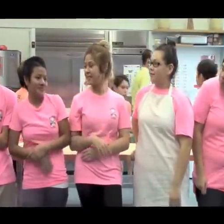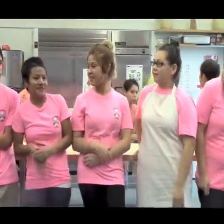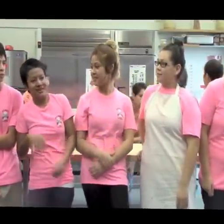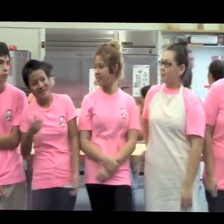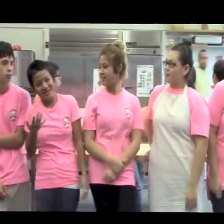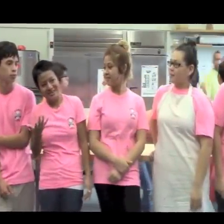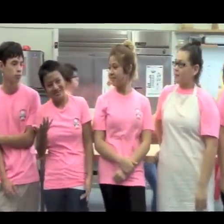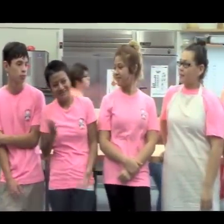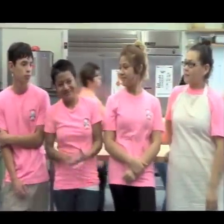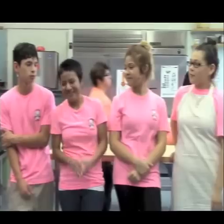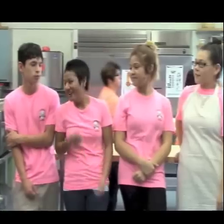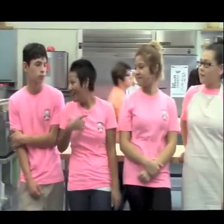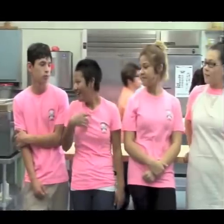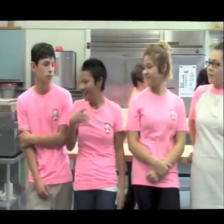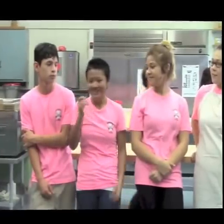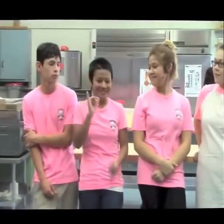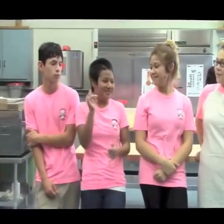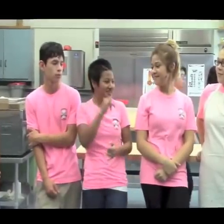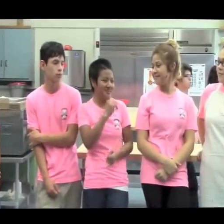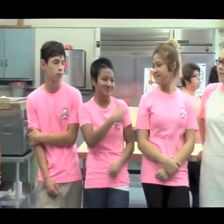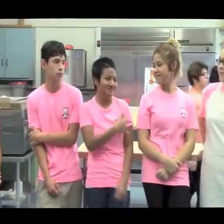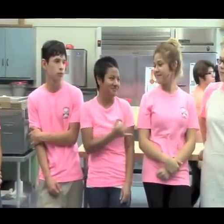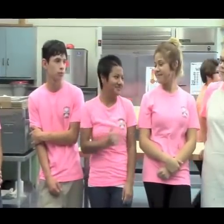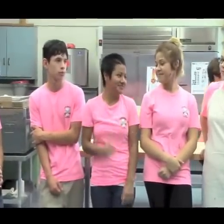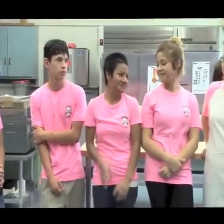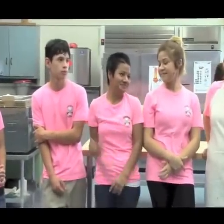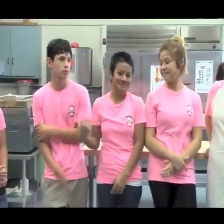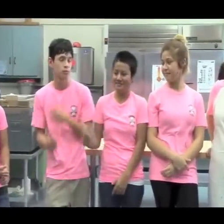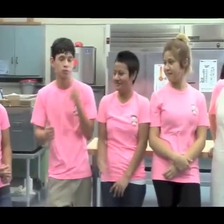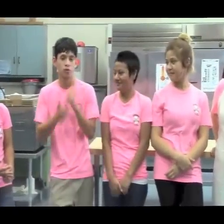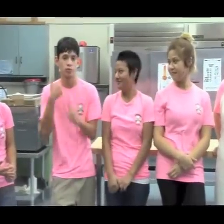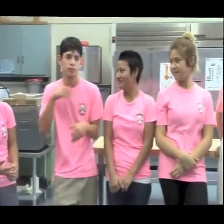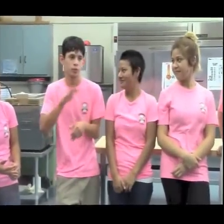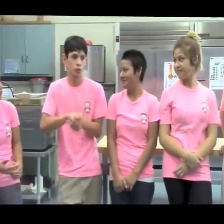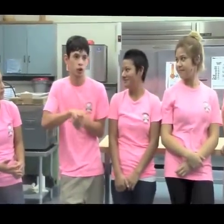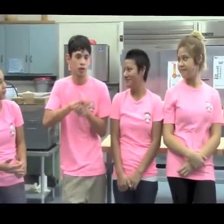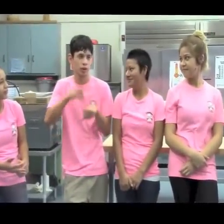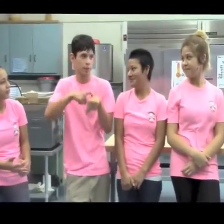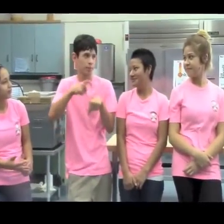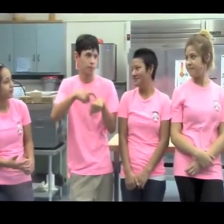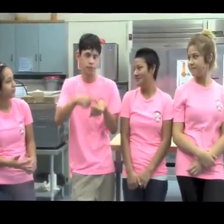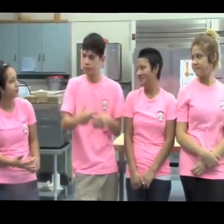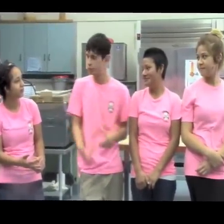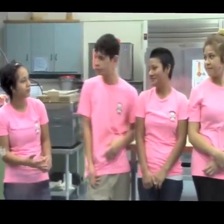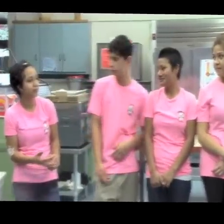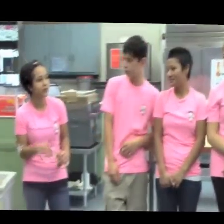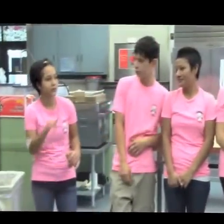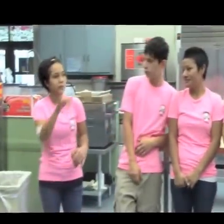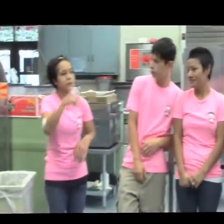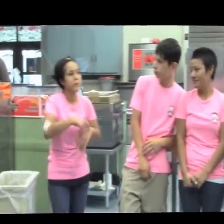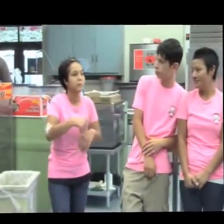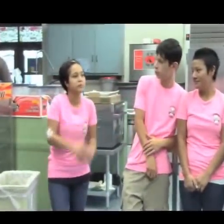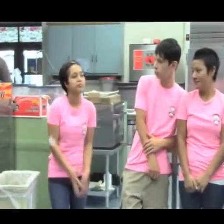Student #5: Well, no comment..... just the same as previous... Student #6: Most stressful was time... Student #7: Yes, the time...